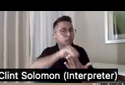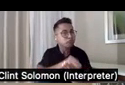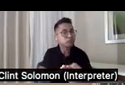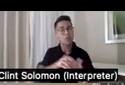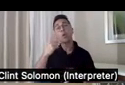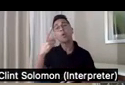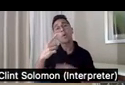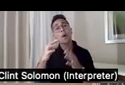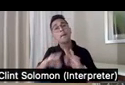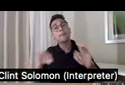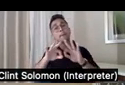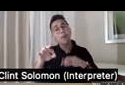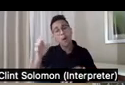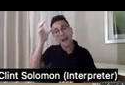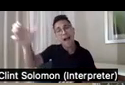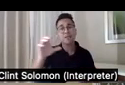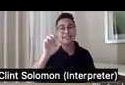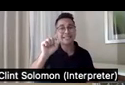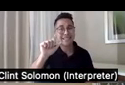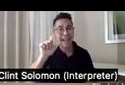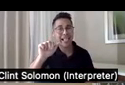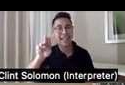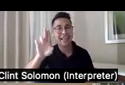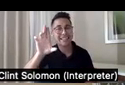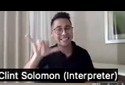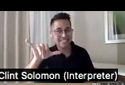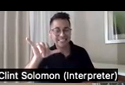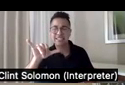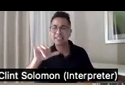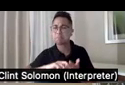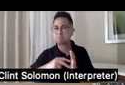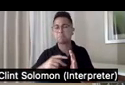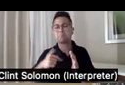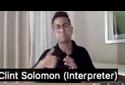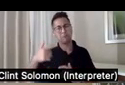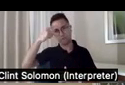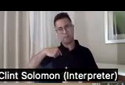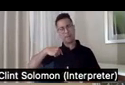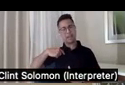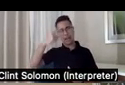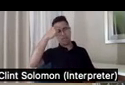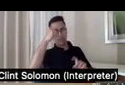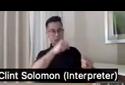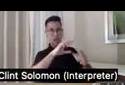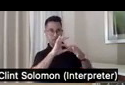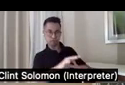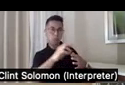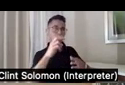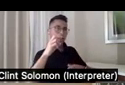is saliency and that means i tend to think of this in terms of blindness or deafblindness but i think